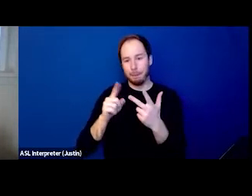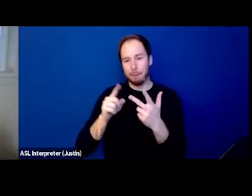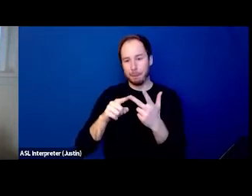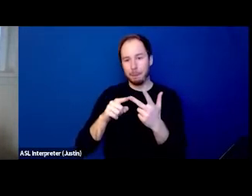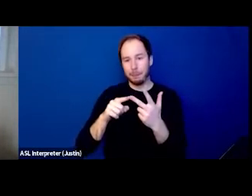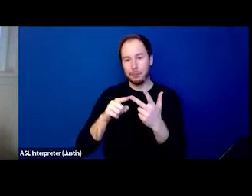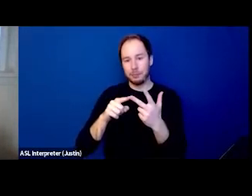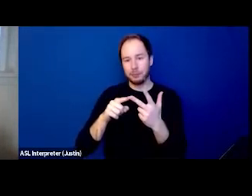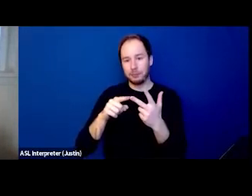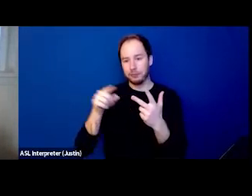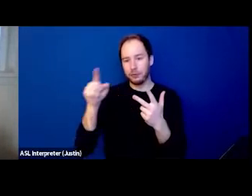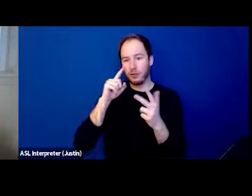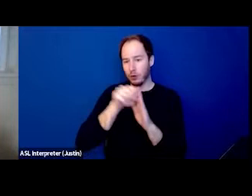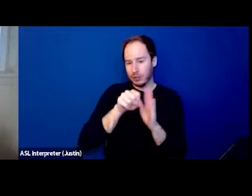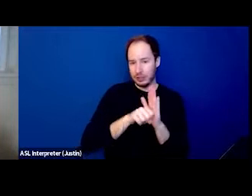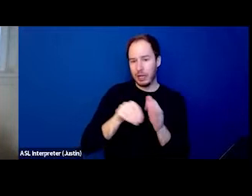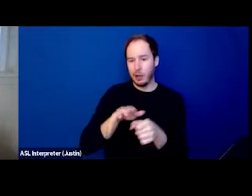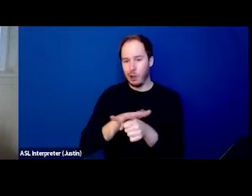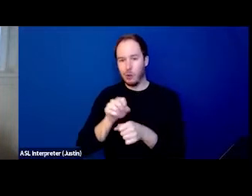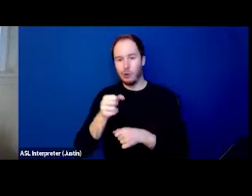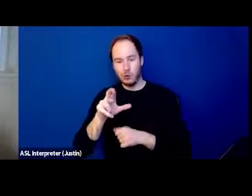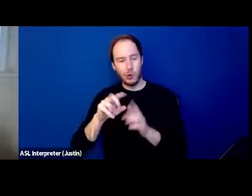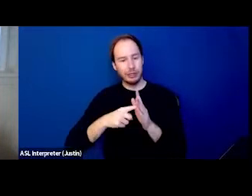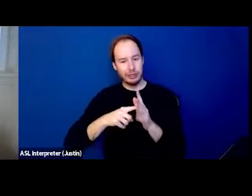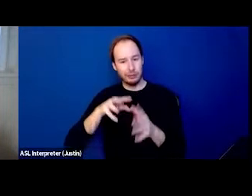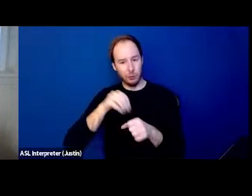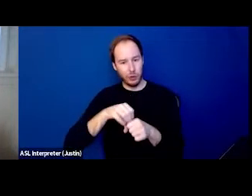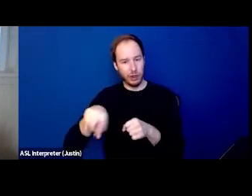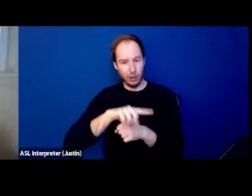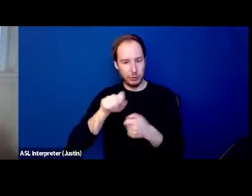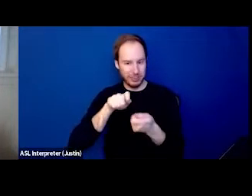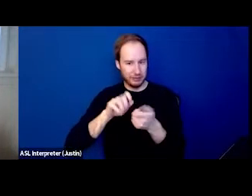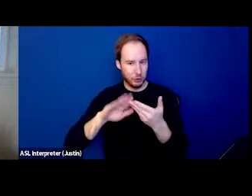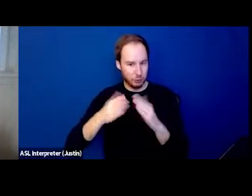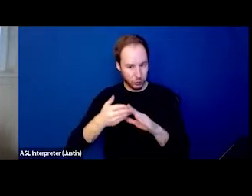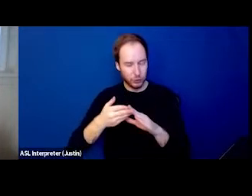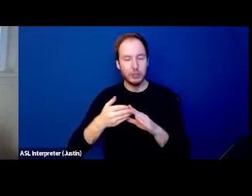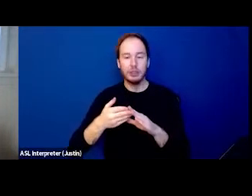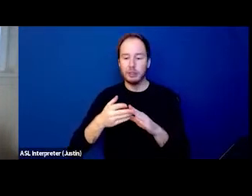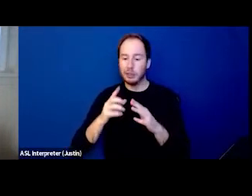for state and local SOAR initiatives within those communities. And really that just provides a lot of guidance